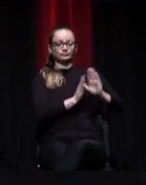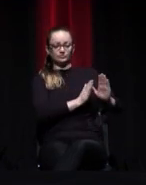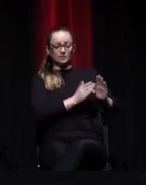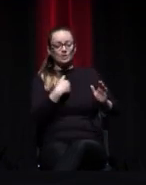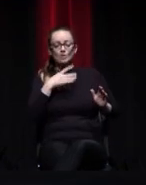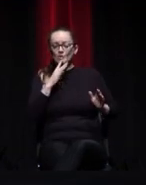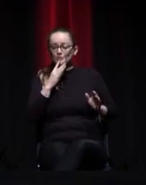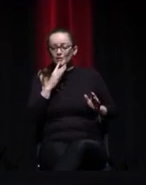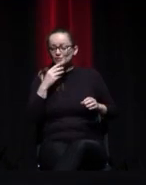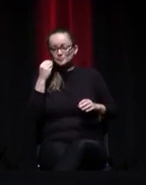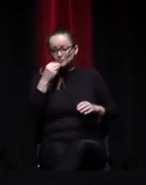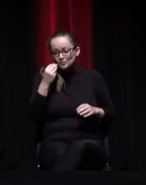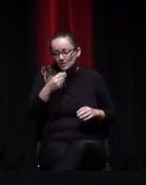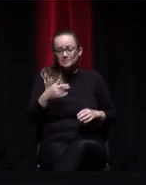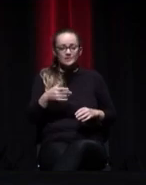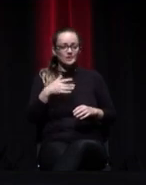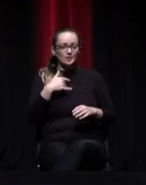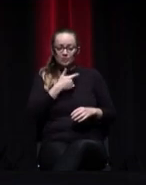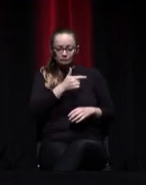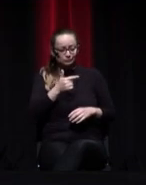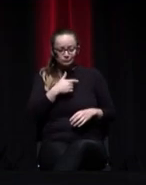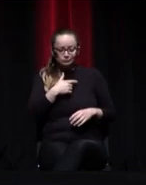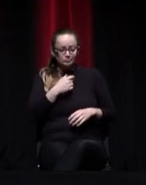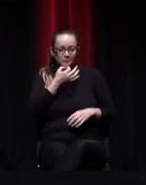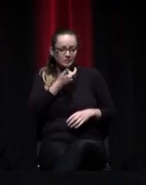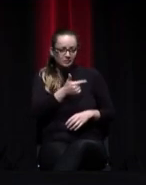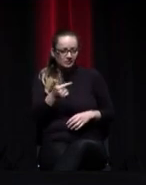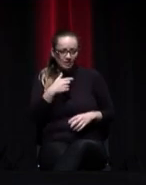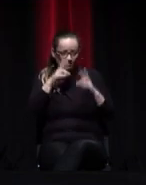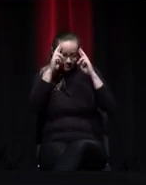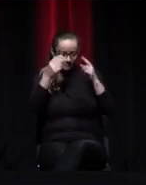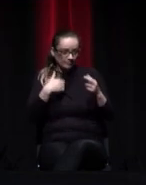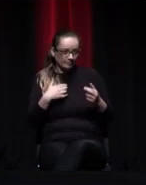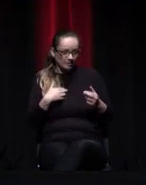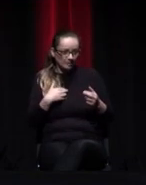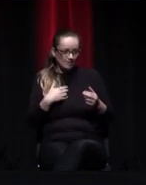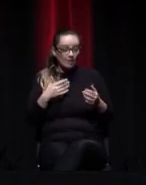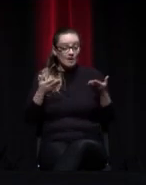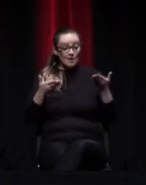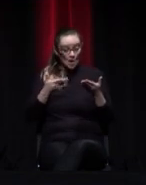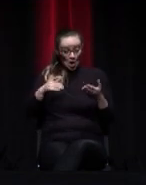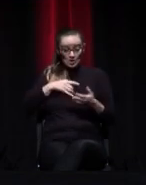of not having an opinion a not being anyone. Now I have an opinion and can be someone.